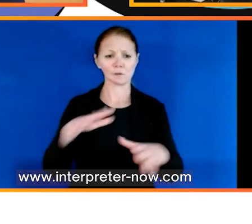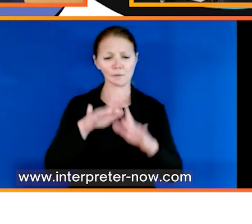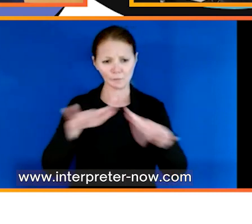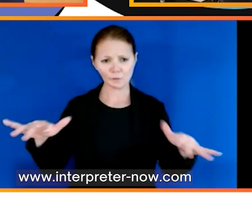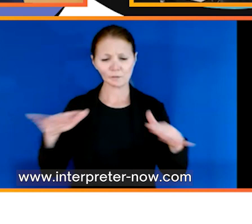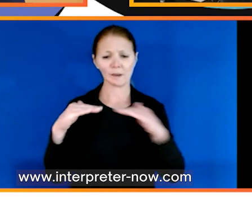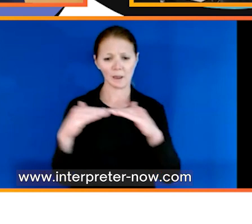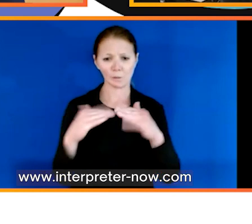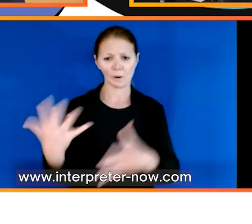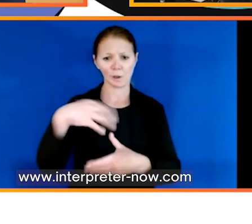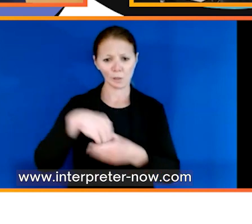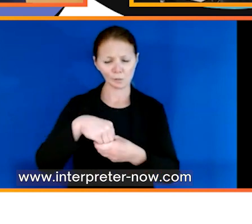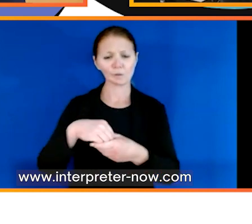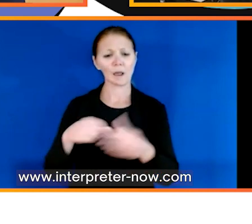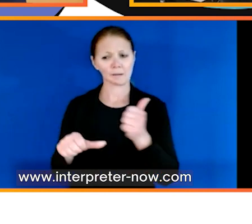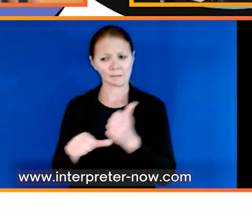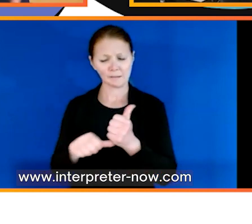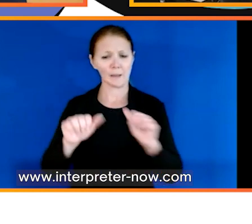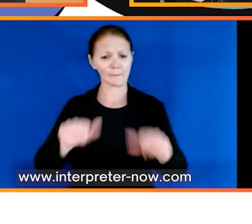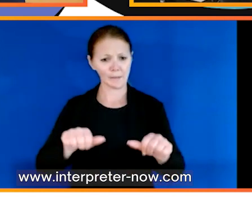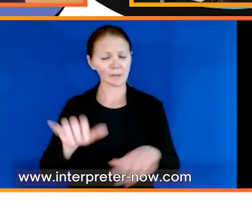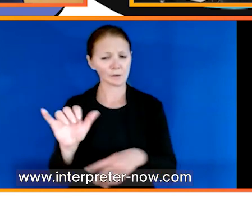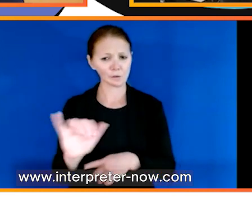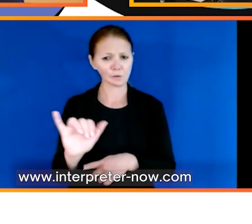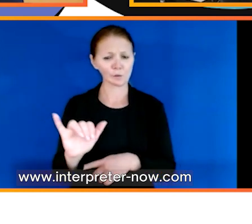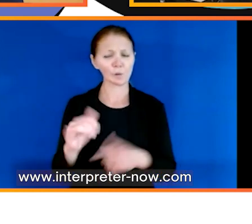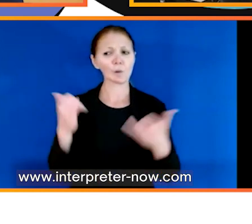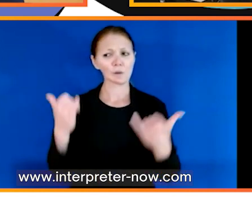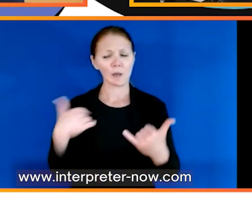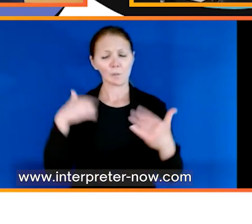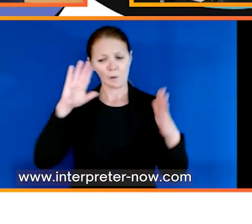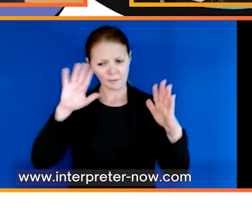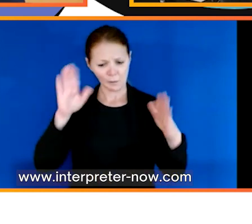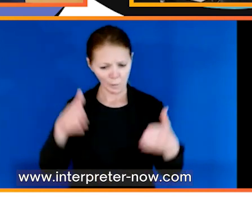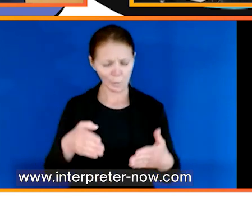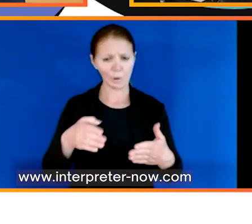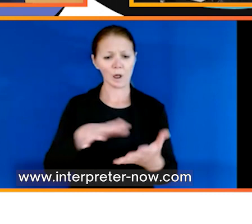driving Diversity, Equity, and Inclusion, and sustainability as well?